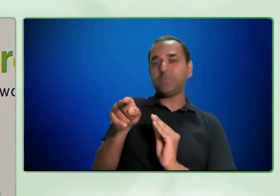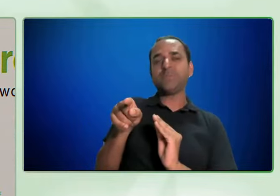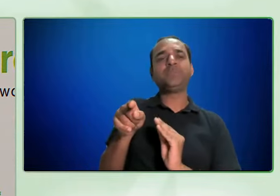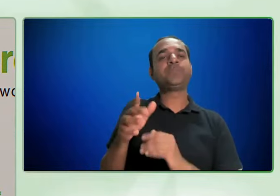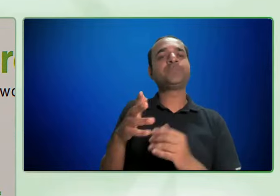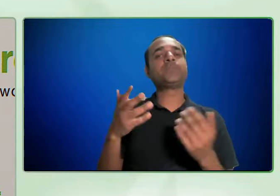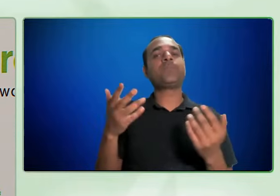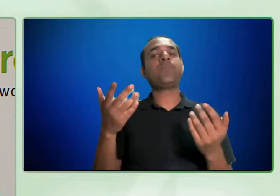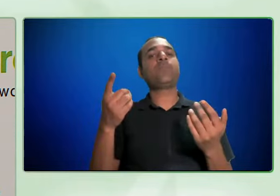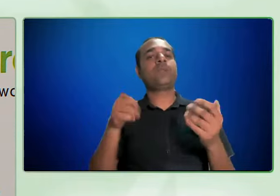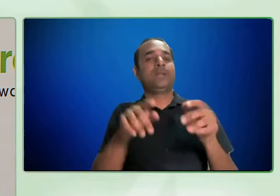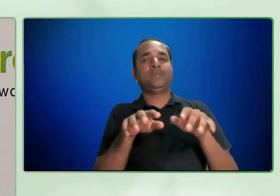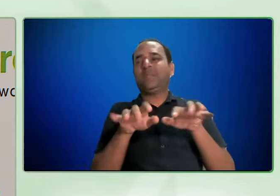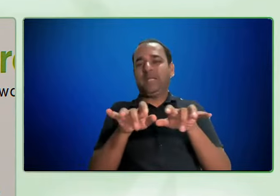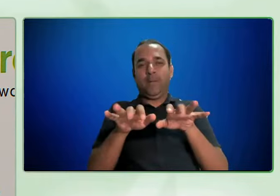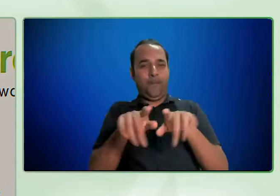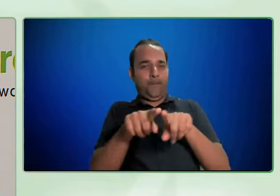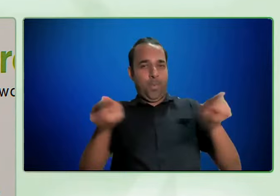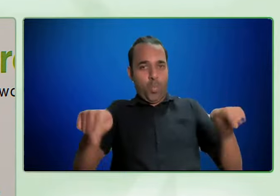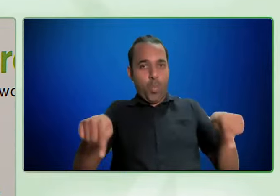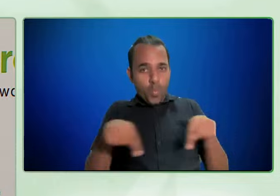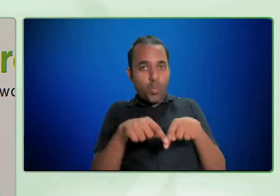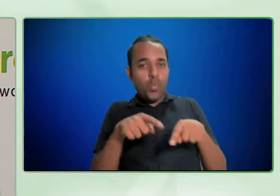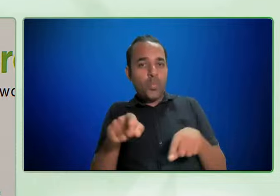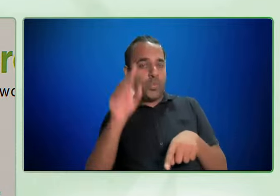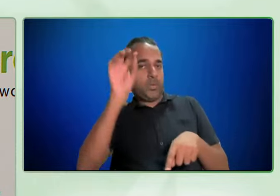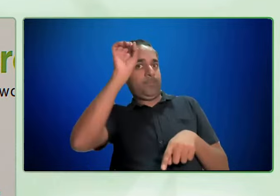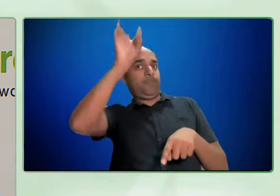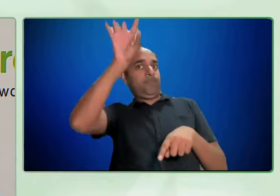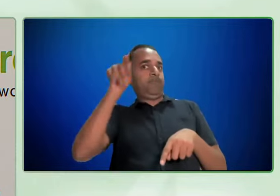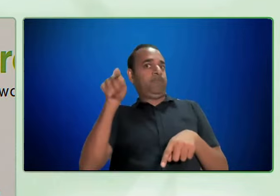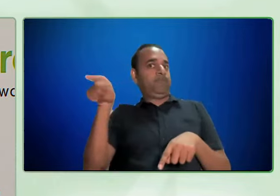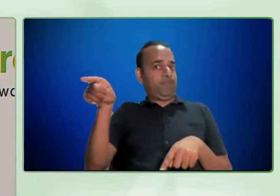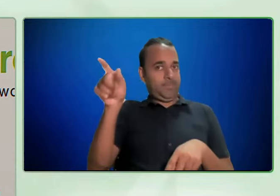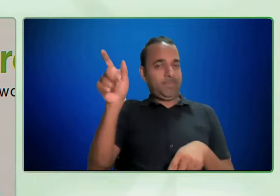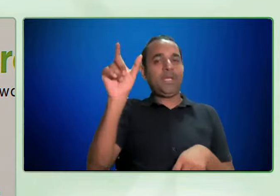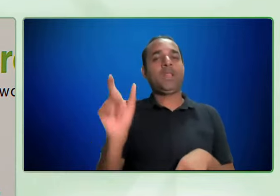And also the mobile phone, and predictive typing for example. So many examples.